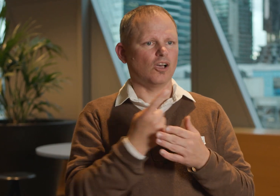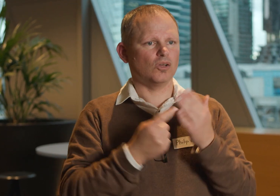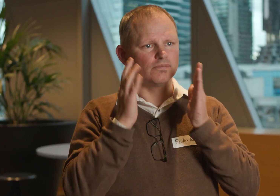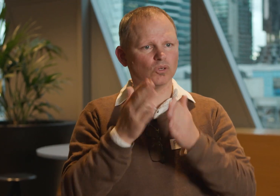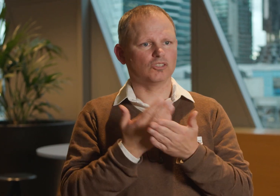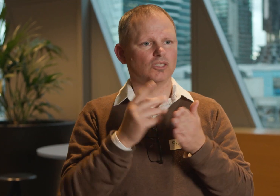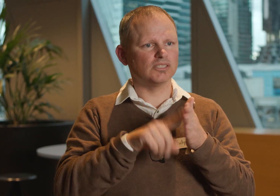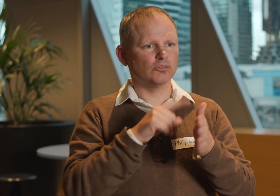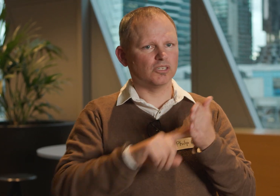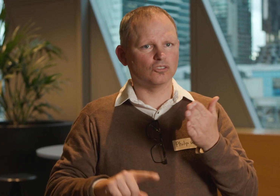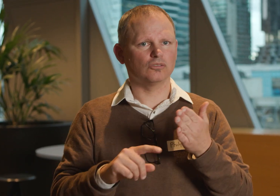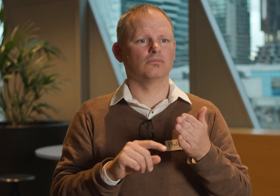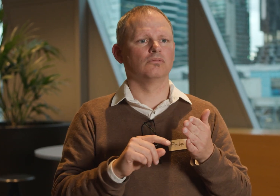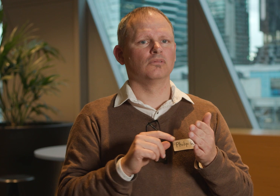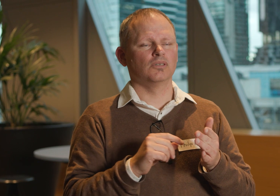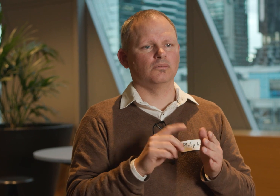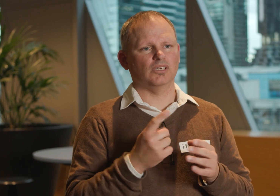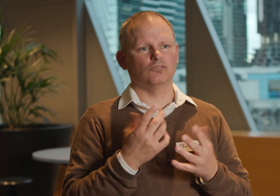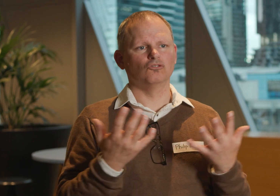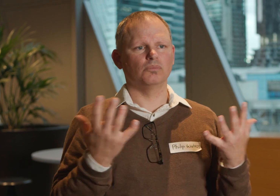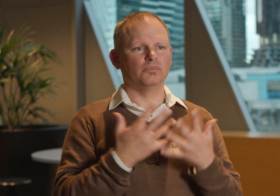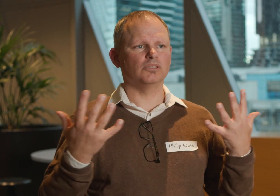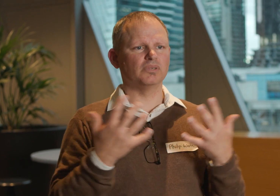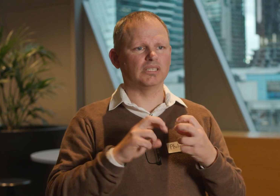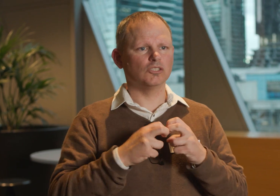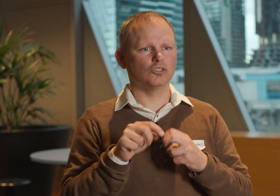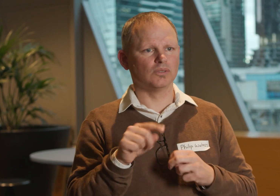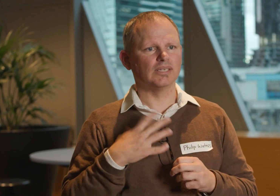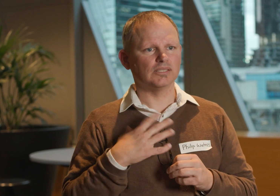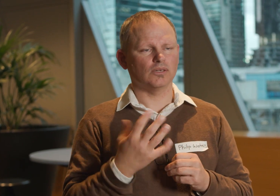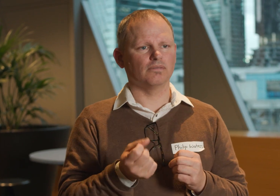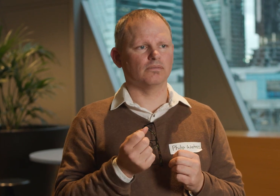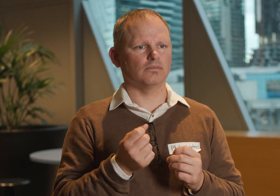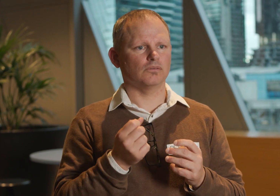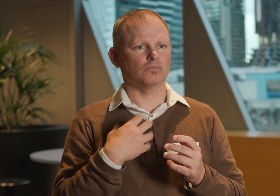all people with disabilities across Victoria who focus on discrimination. So this is a huge